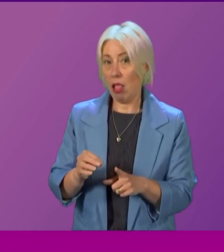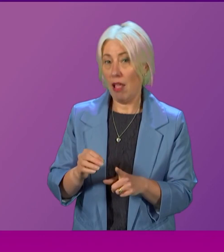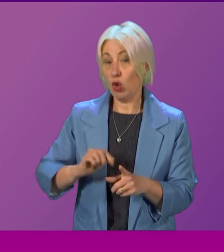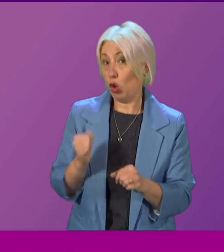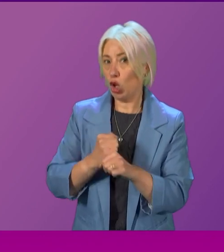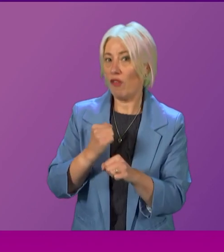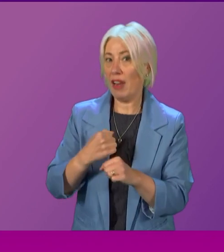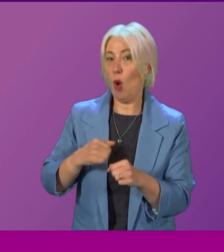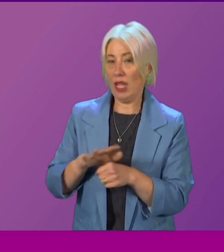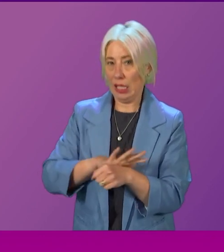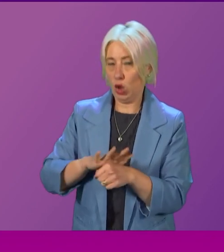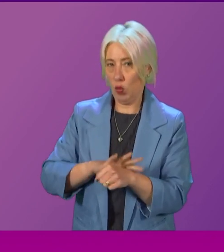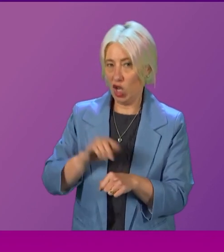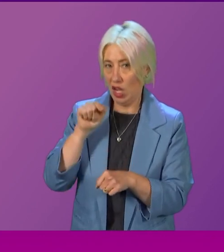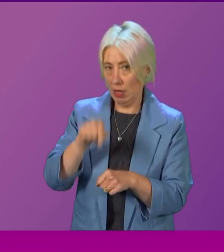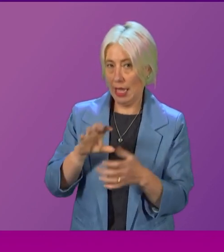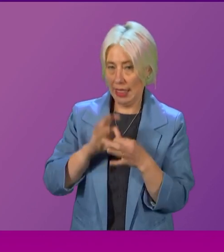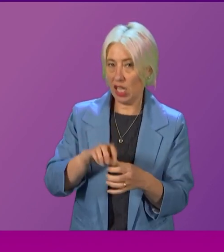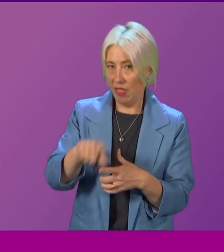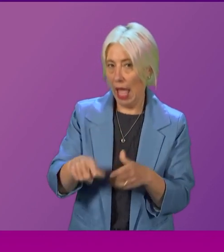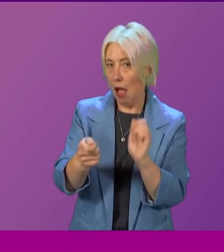position on Russell Findlay’s amendment.